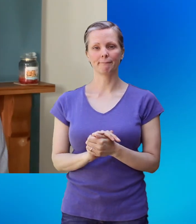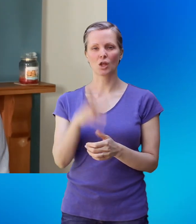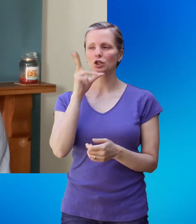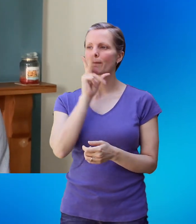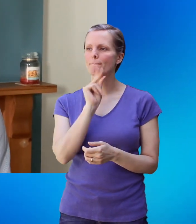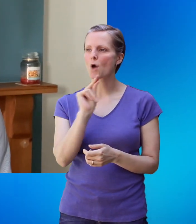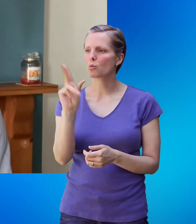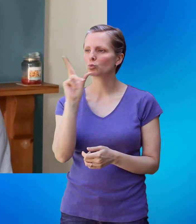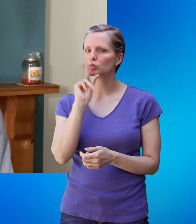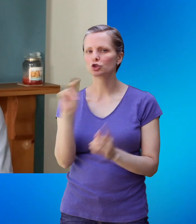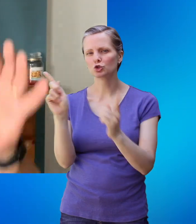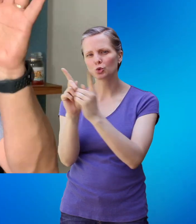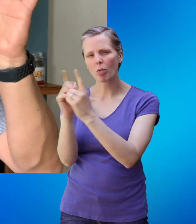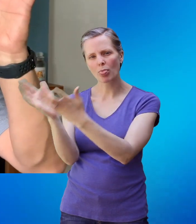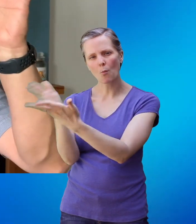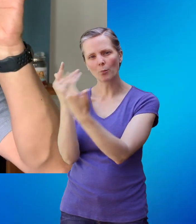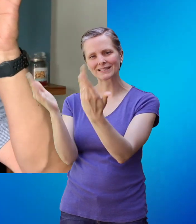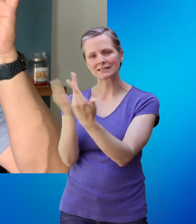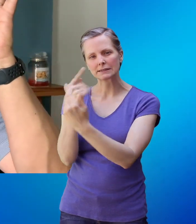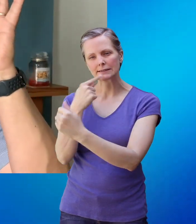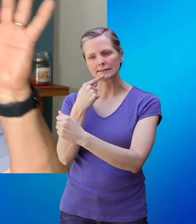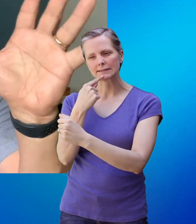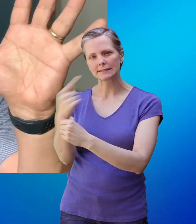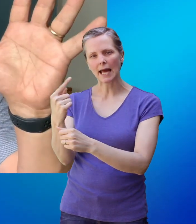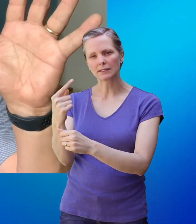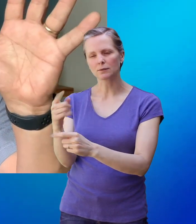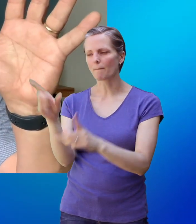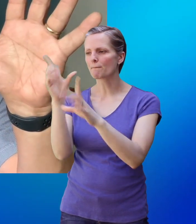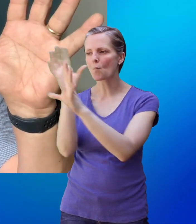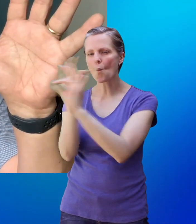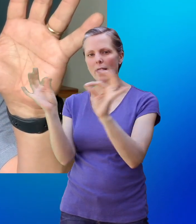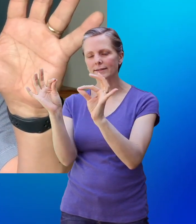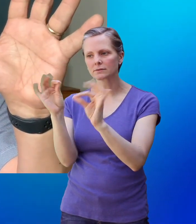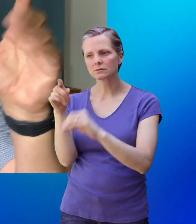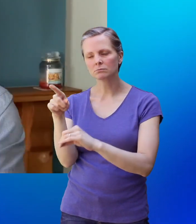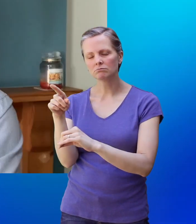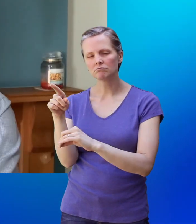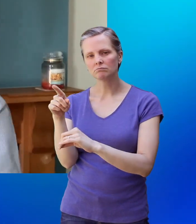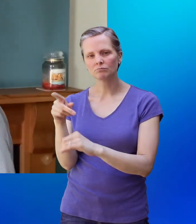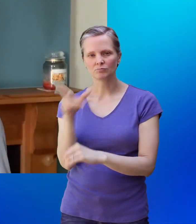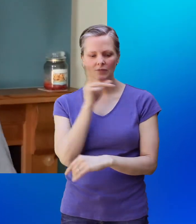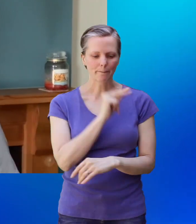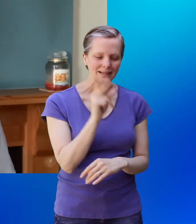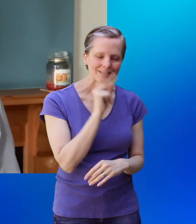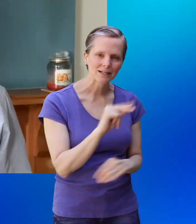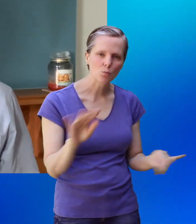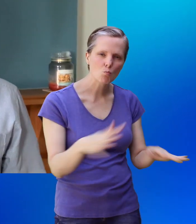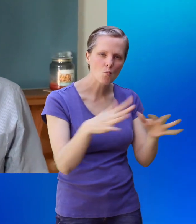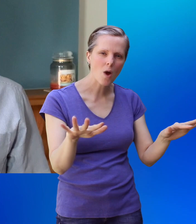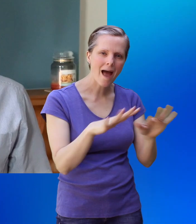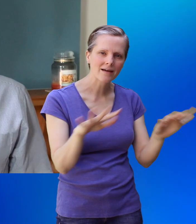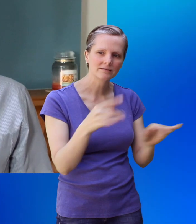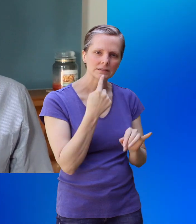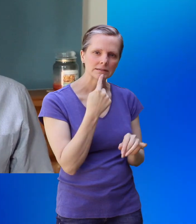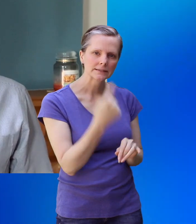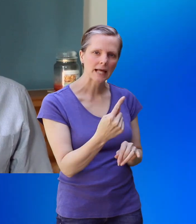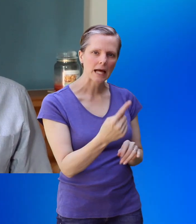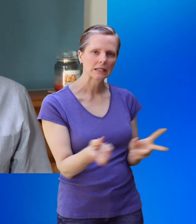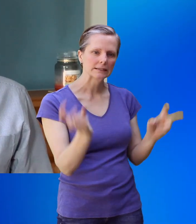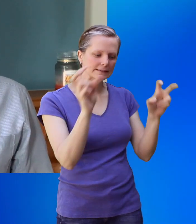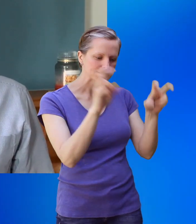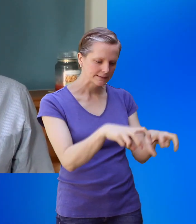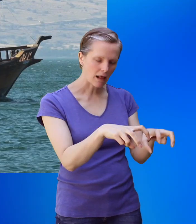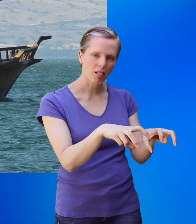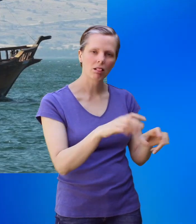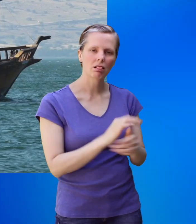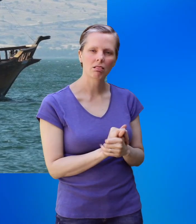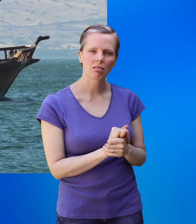wind and said, "Be quiet." He spoke to the waves and said, " Be still." And you know